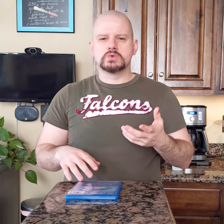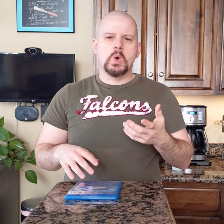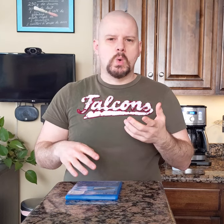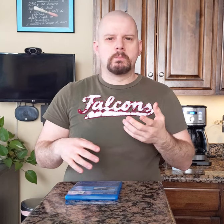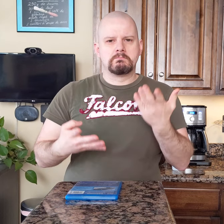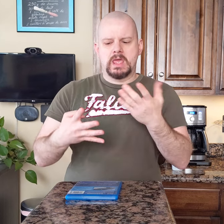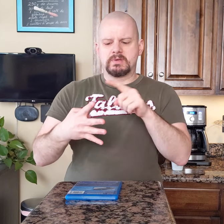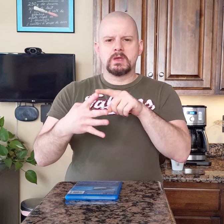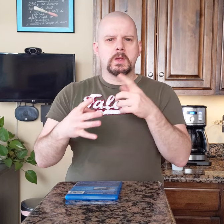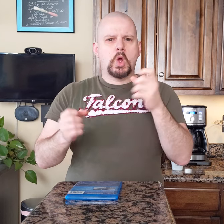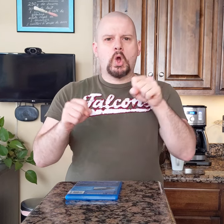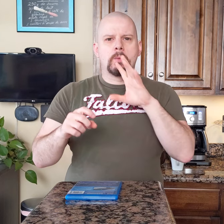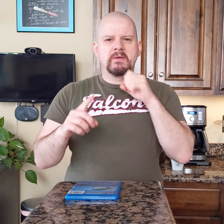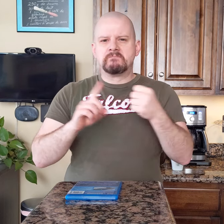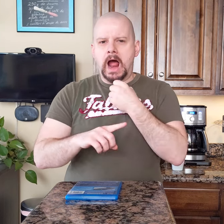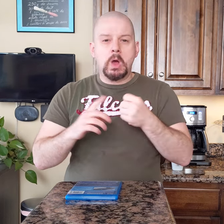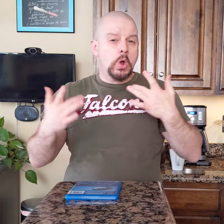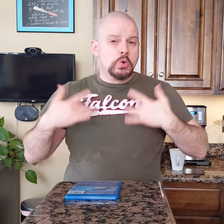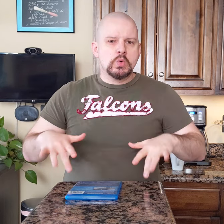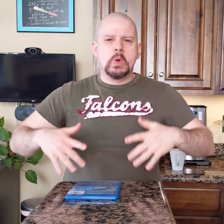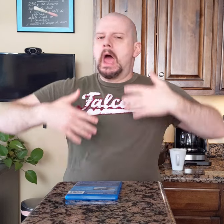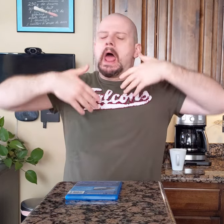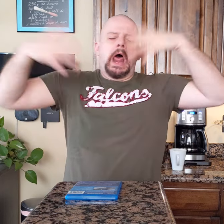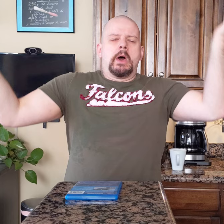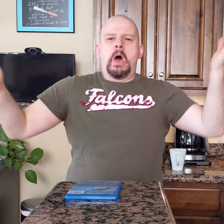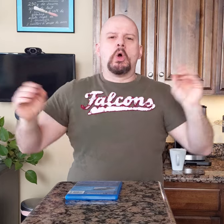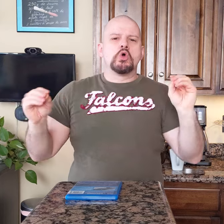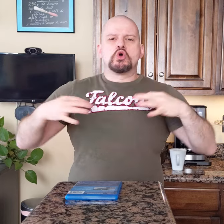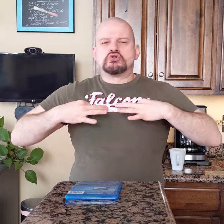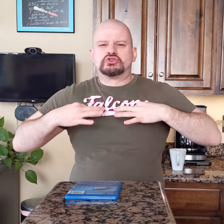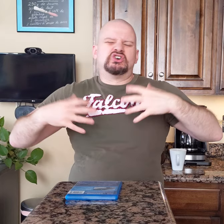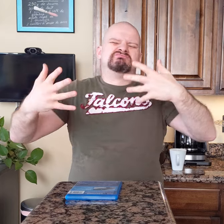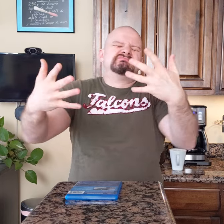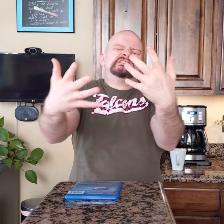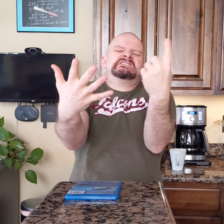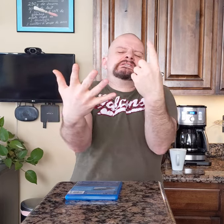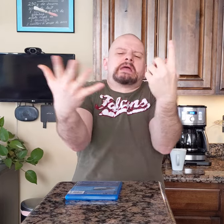This could be violence or nudity such as no shirts, something like that but I don't know.